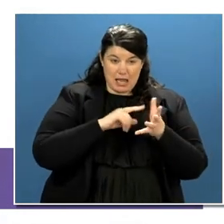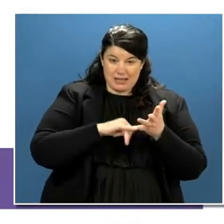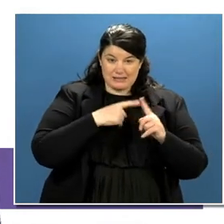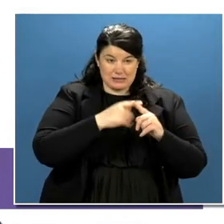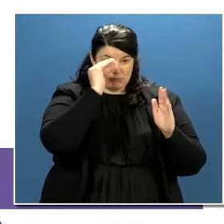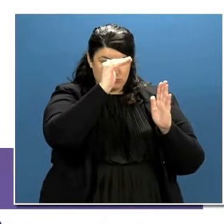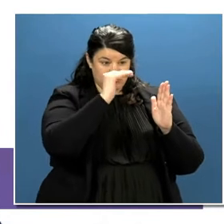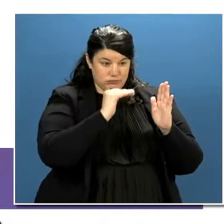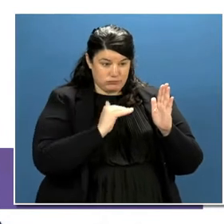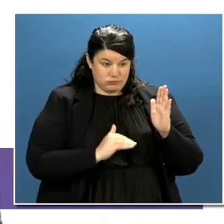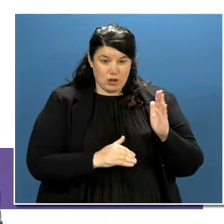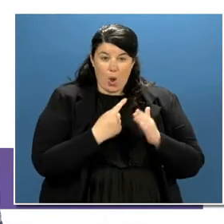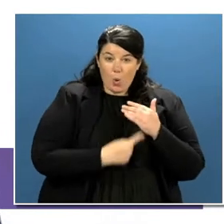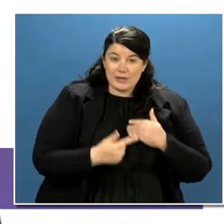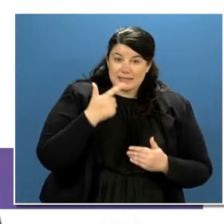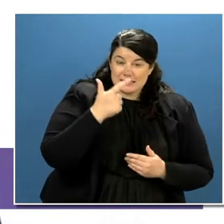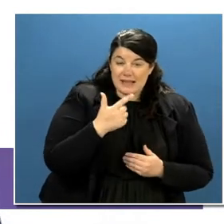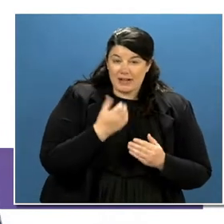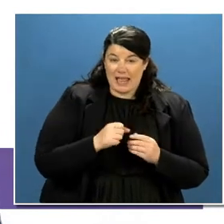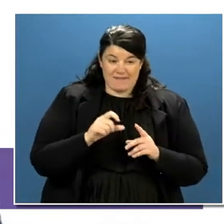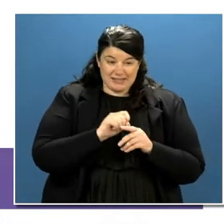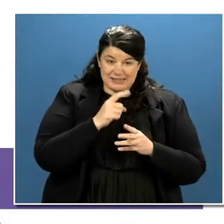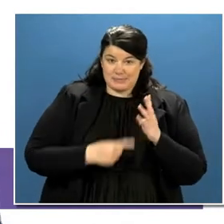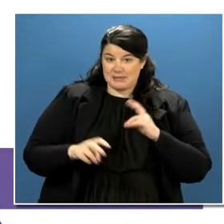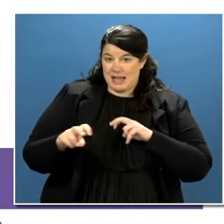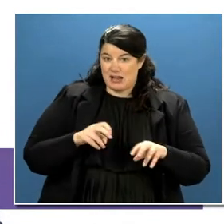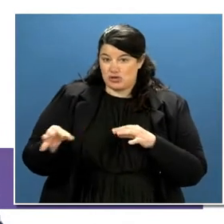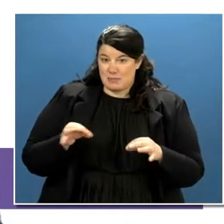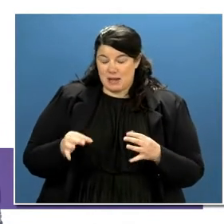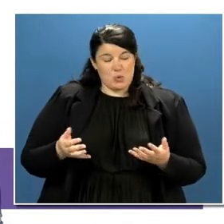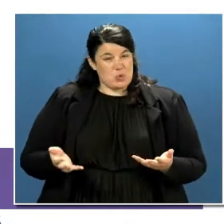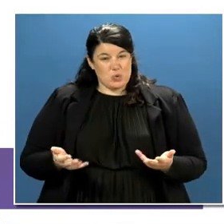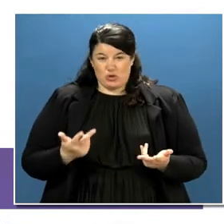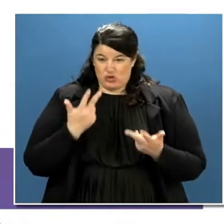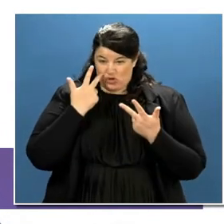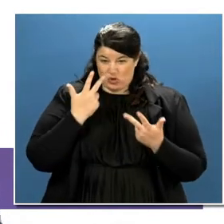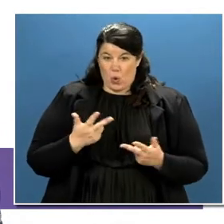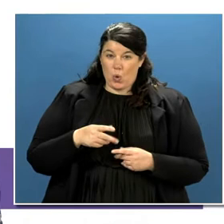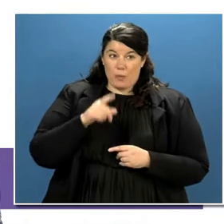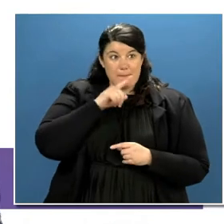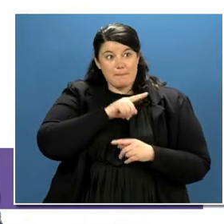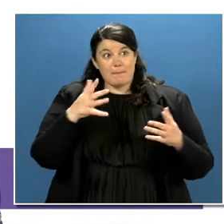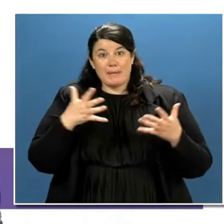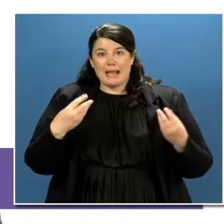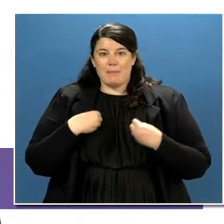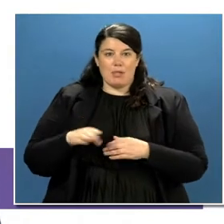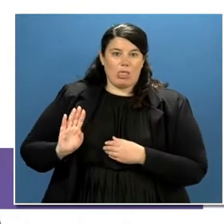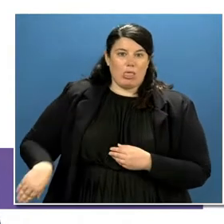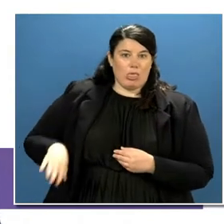Action Plans with the Australian Human Rights Commission, it reflects a silence towards disability issues which is concerning.